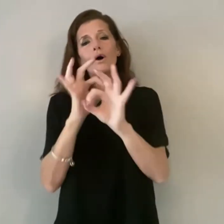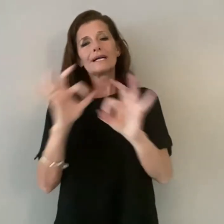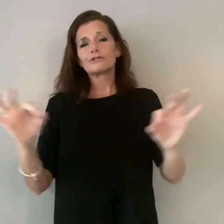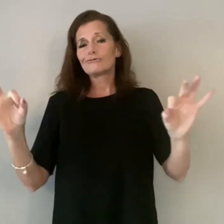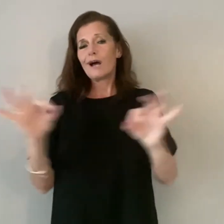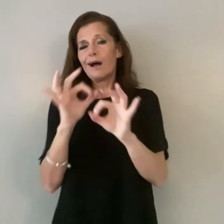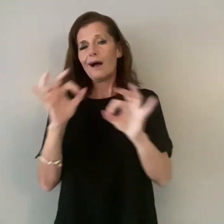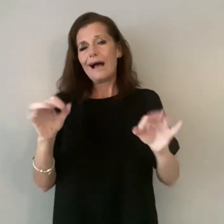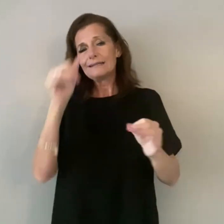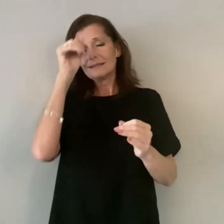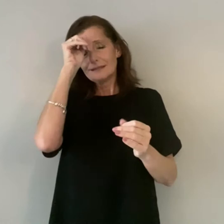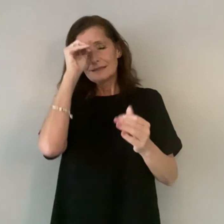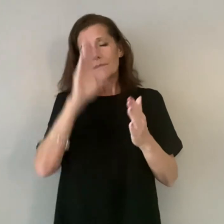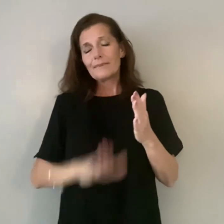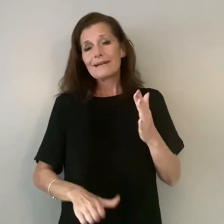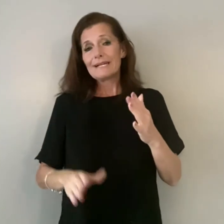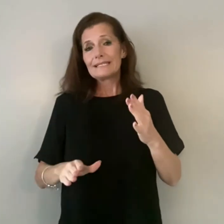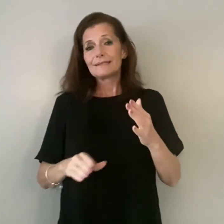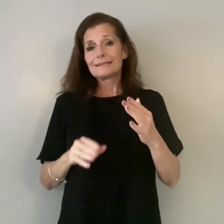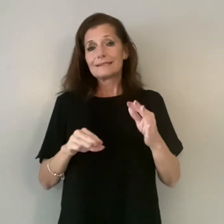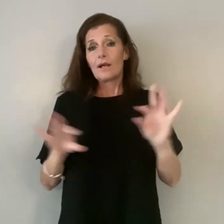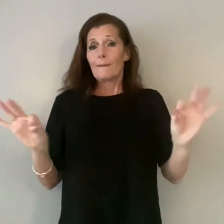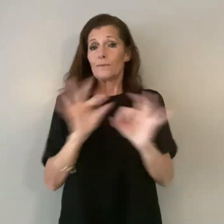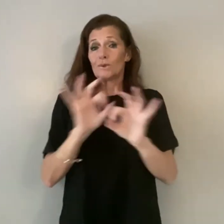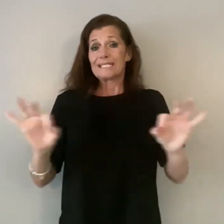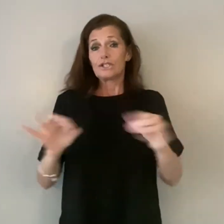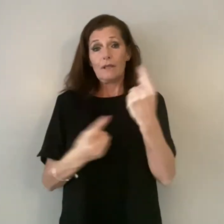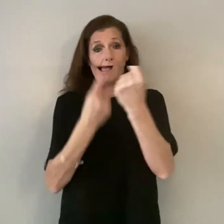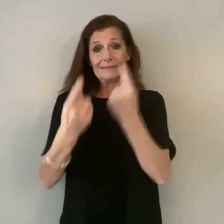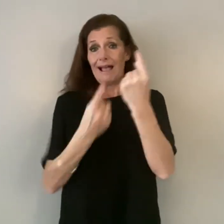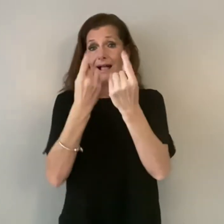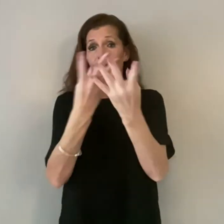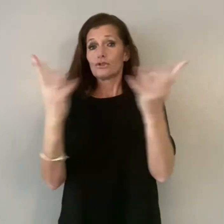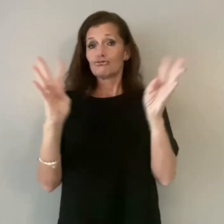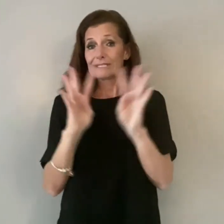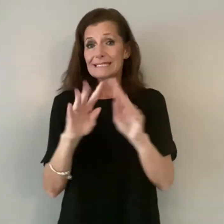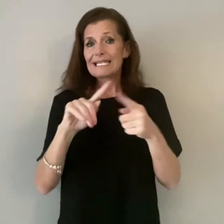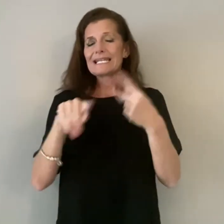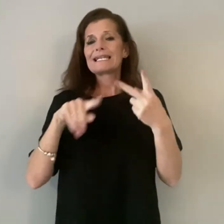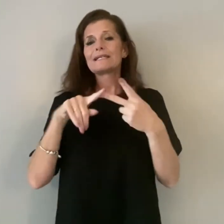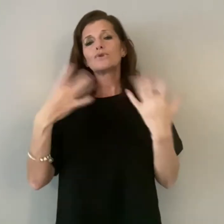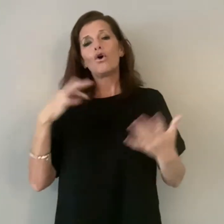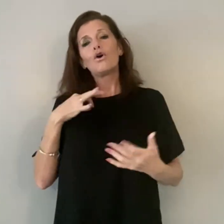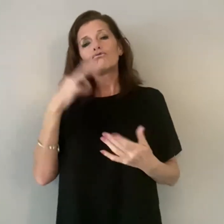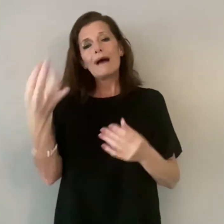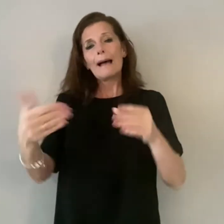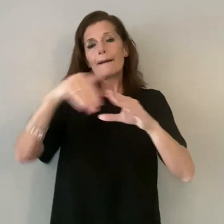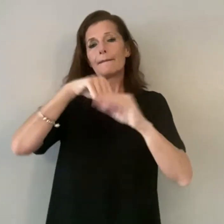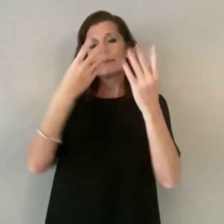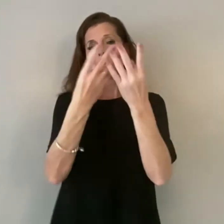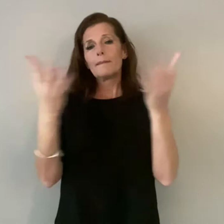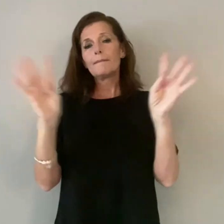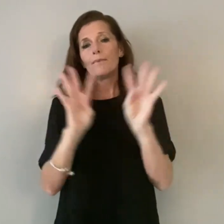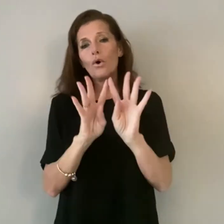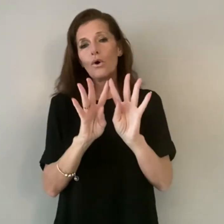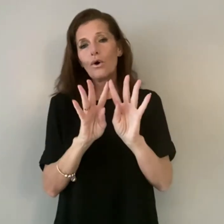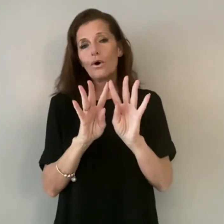And I, so I experienced quite a lot where either the musicians themselves are trustees, or whether it's musician representatives on boards